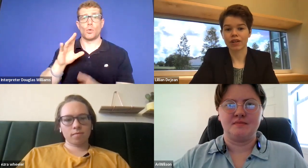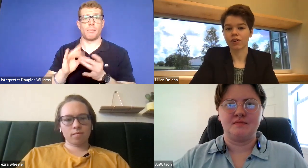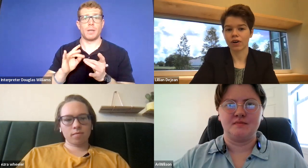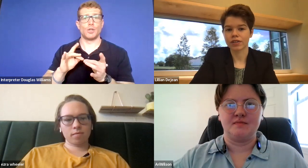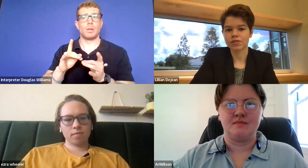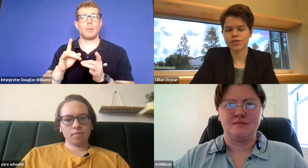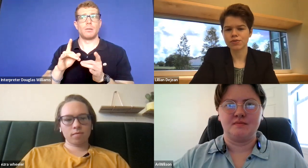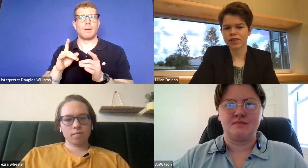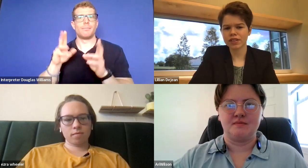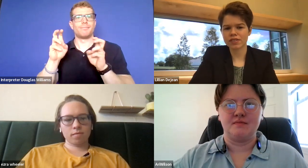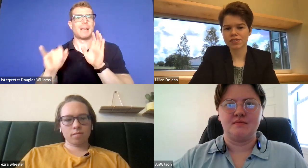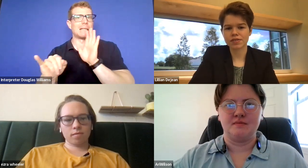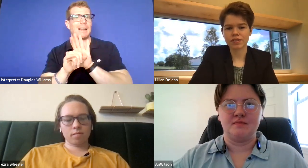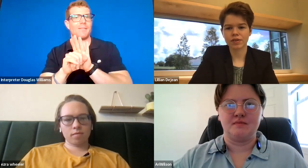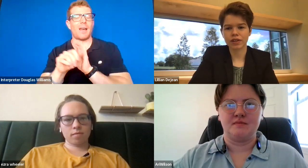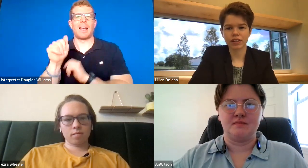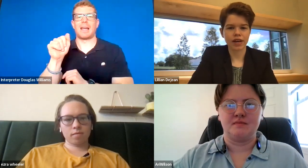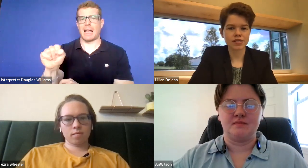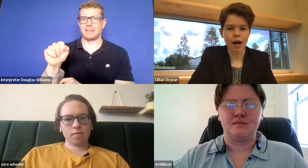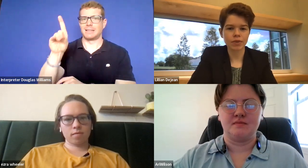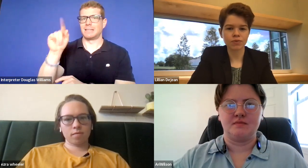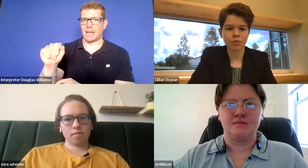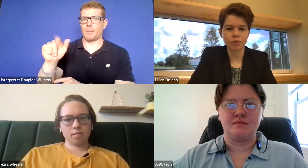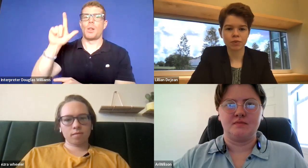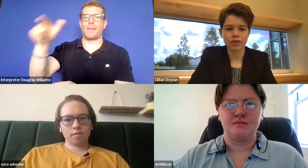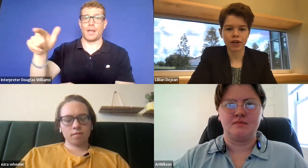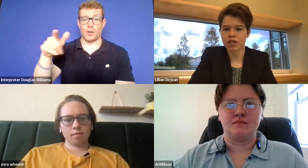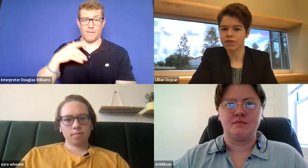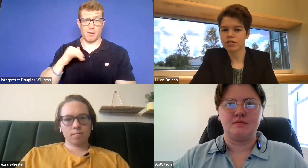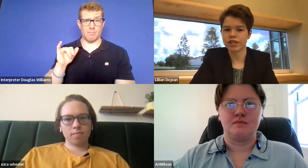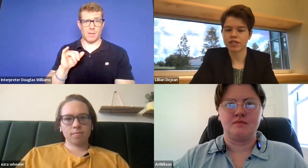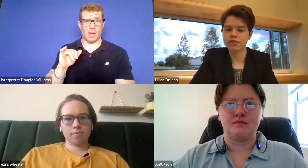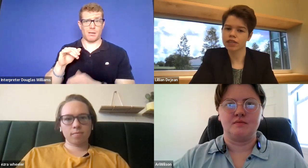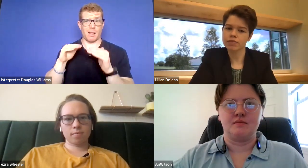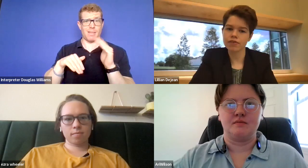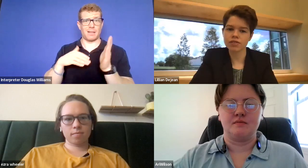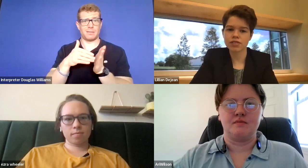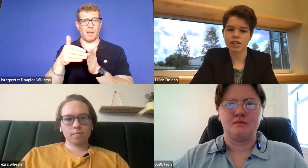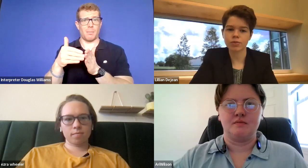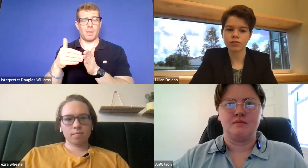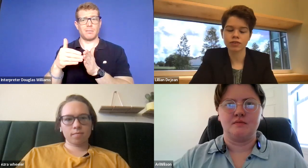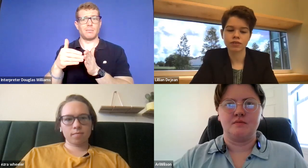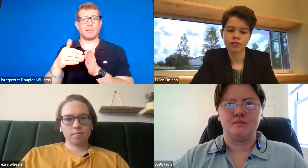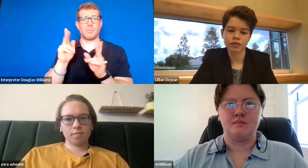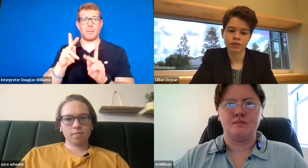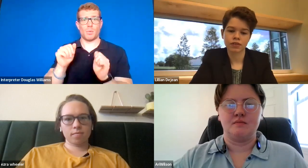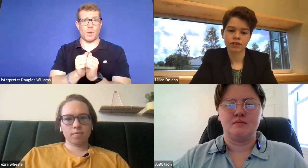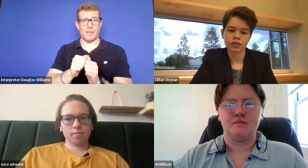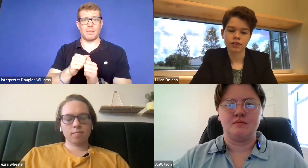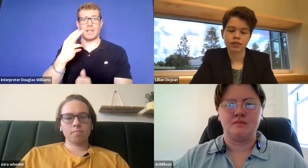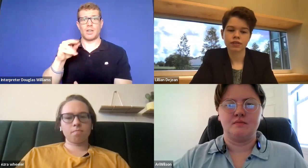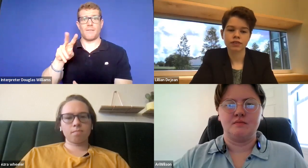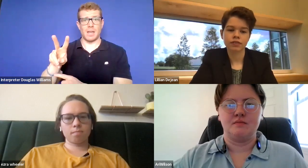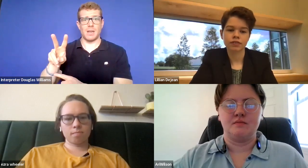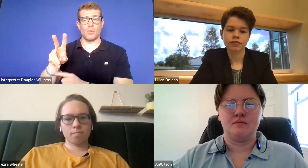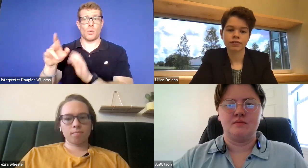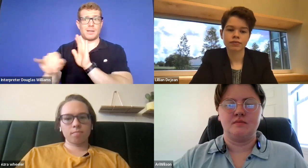Do you feel like it's less common for people with hiv to identify themselves as disabled?